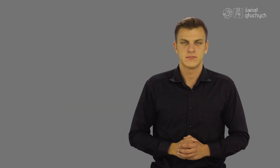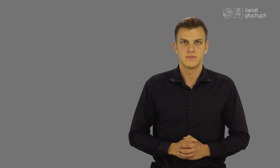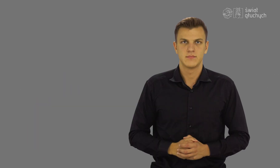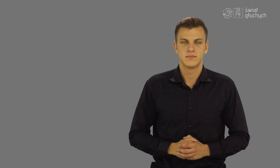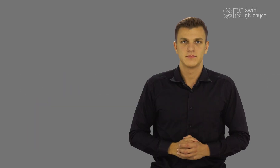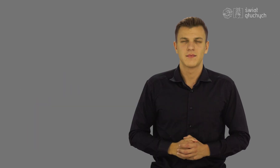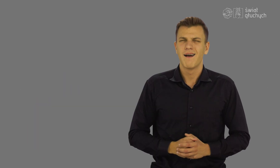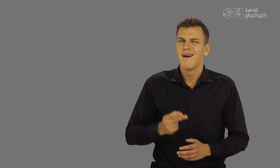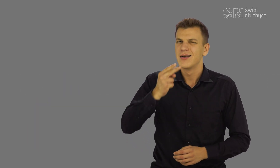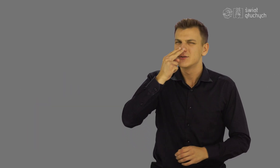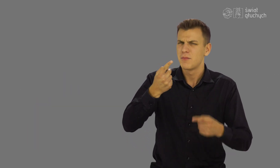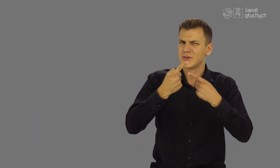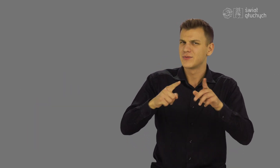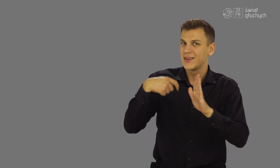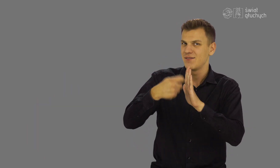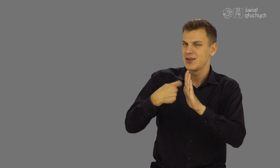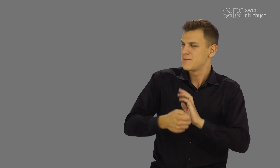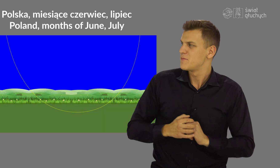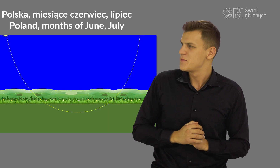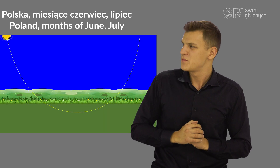Let's look at the third animation.